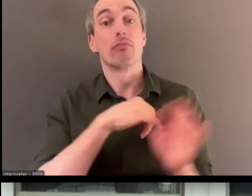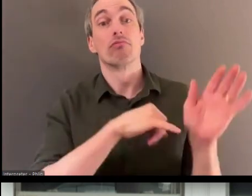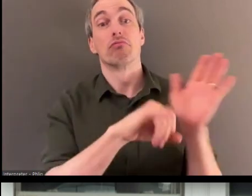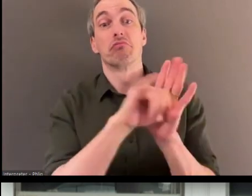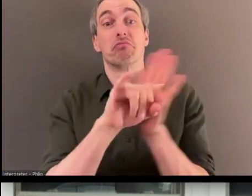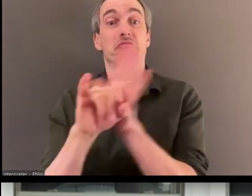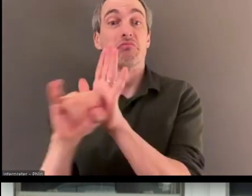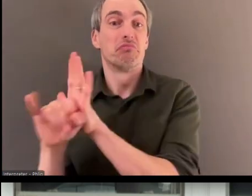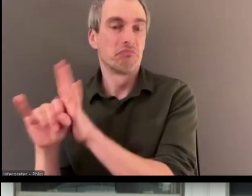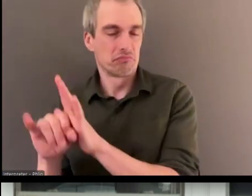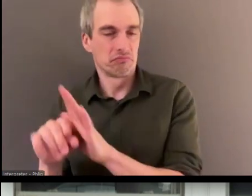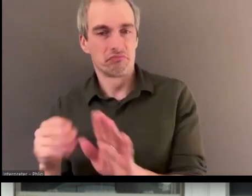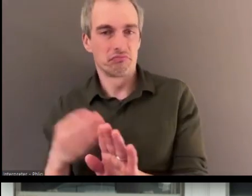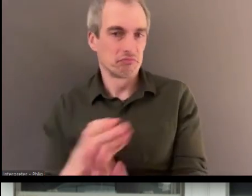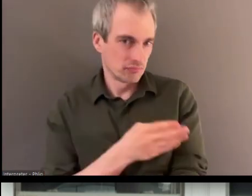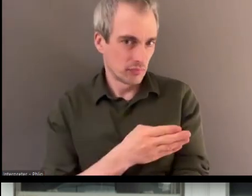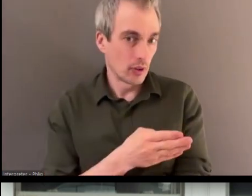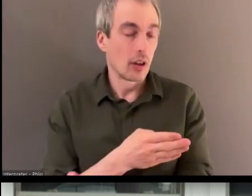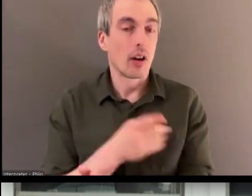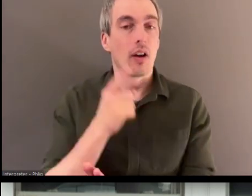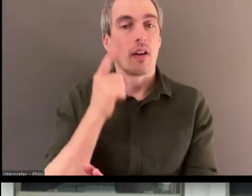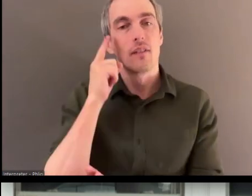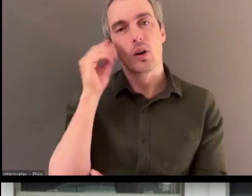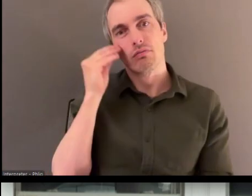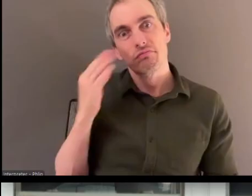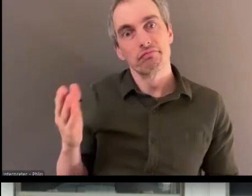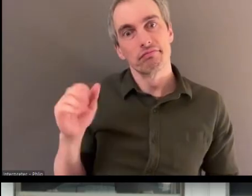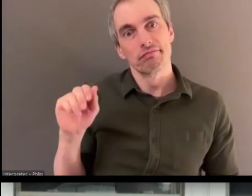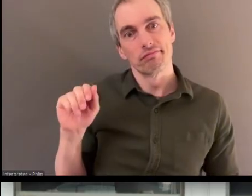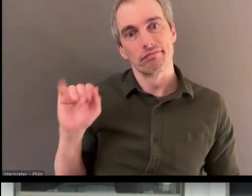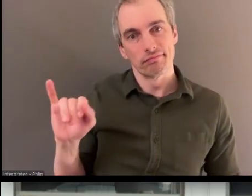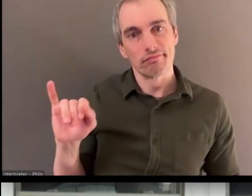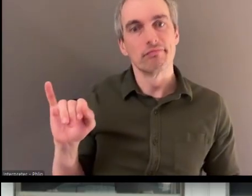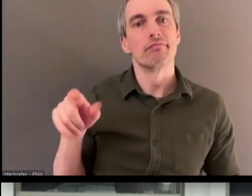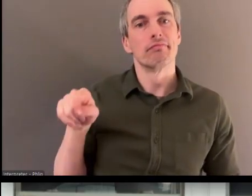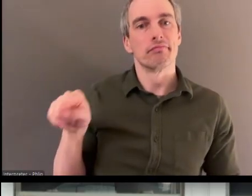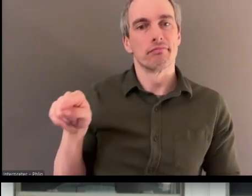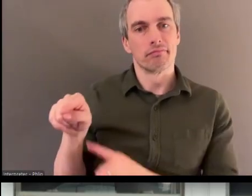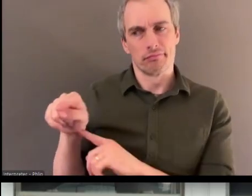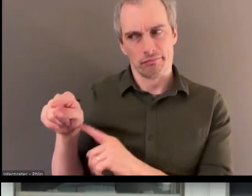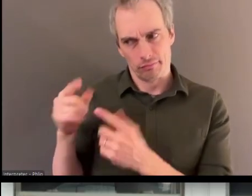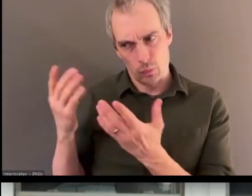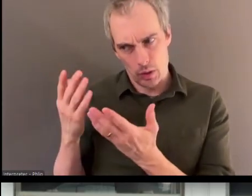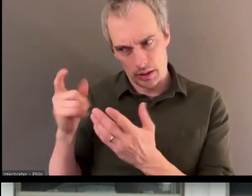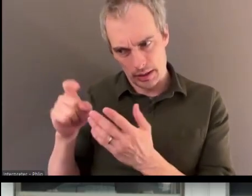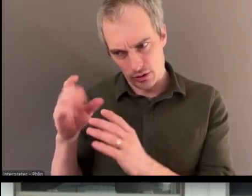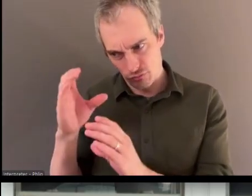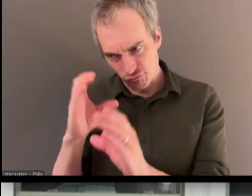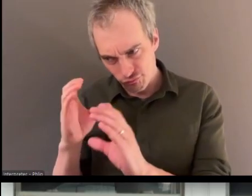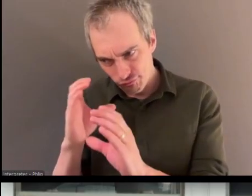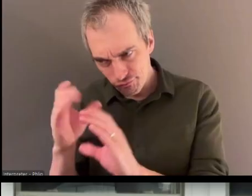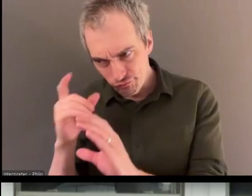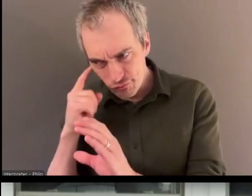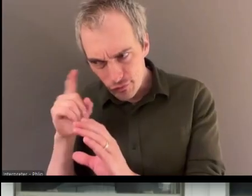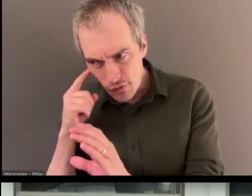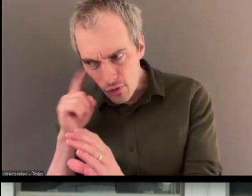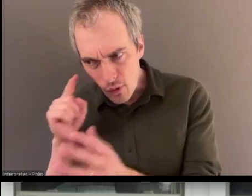alert the AI what is the things that it needs to be looking out for. So we're noting that it's a single column page.